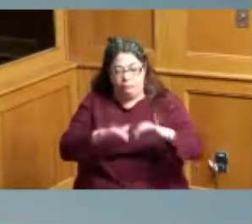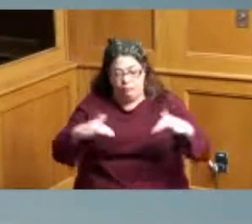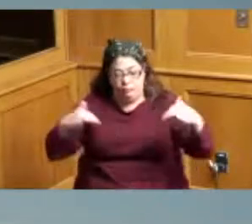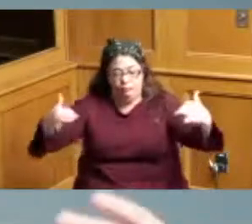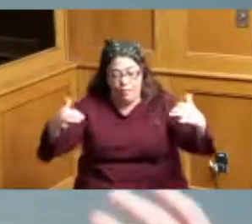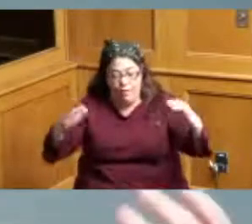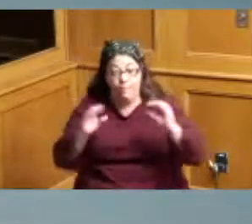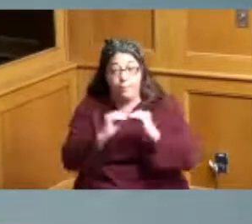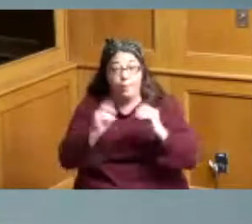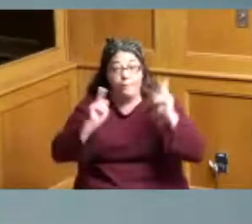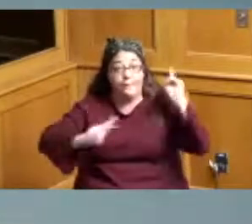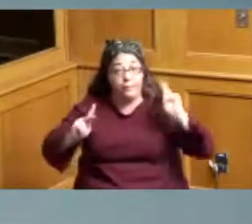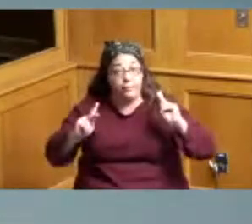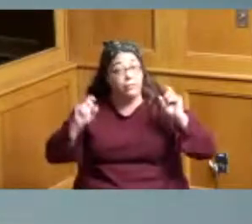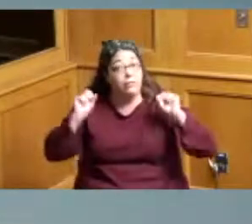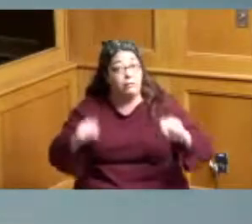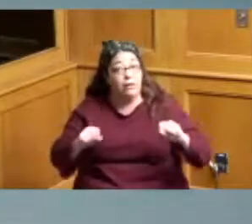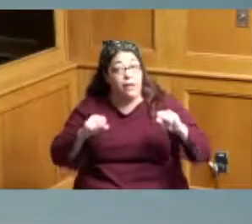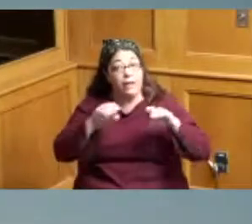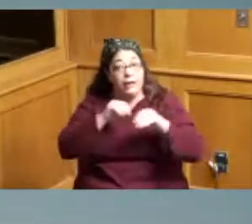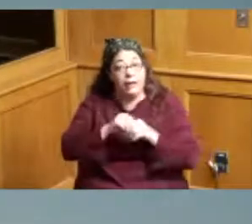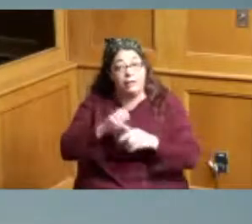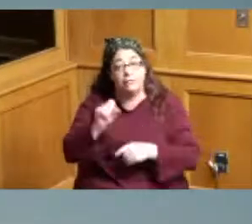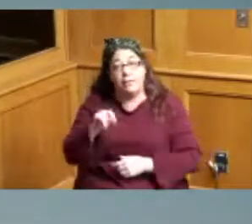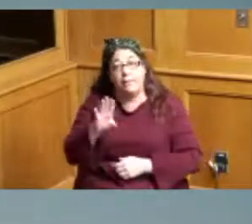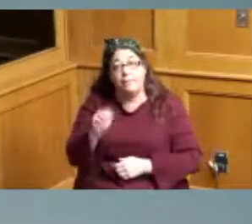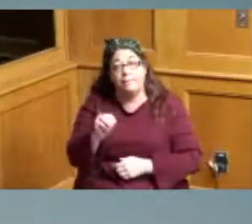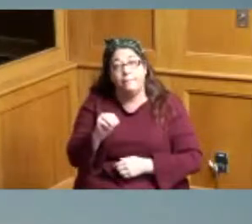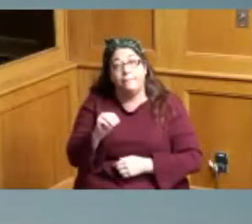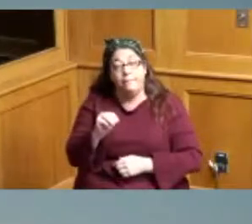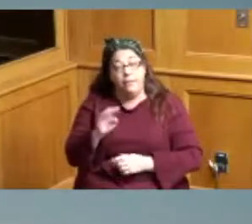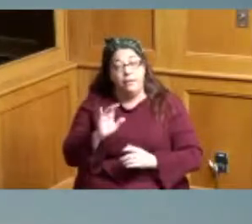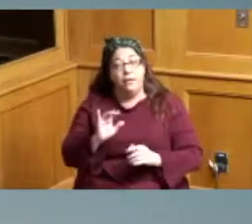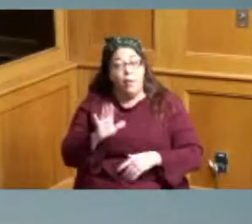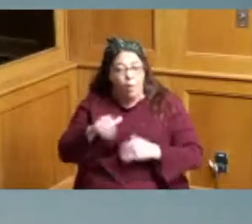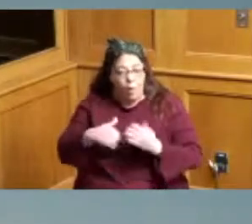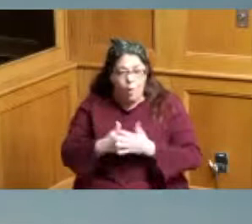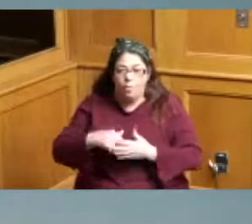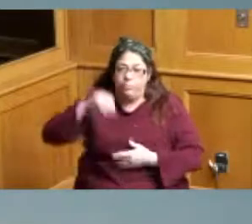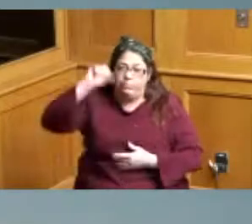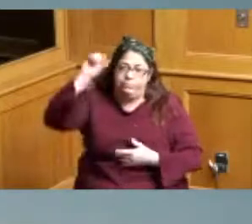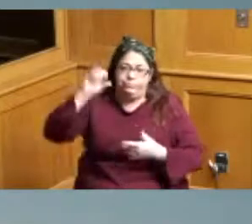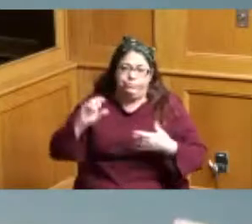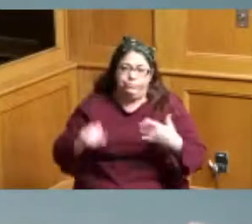we have more people that can attend all the the items I mentioned earlier from concessions to